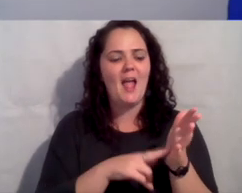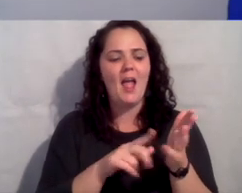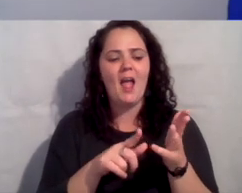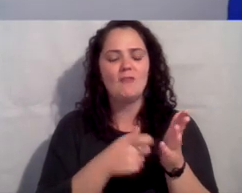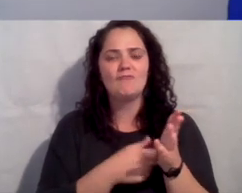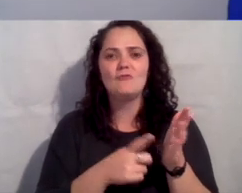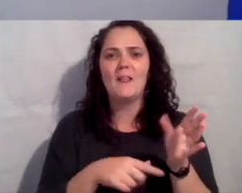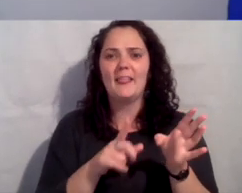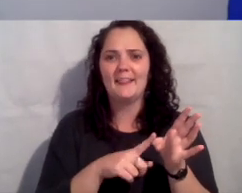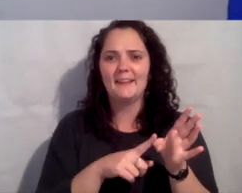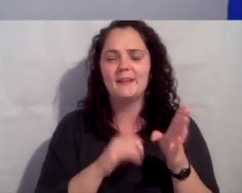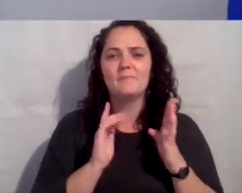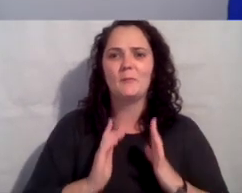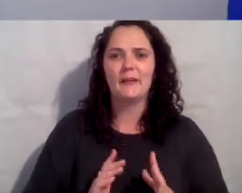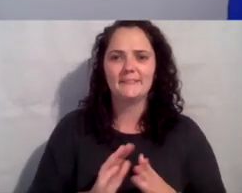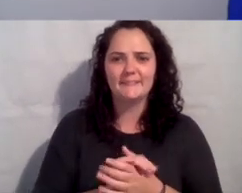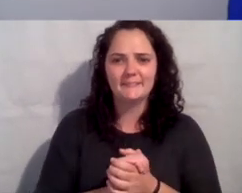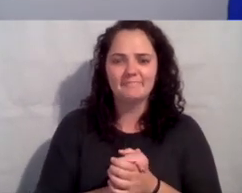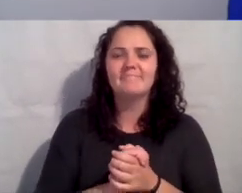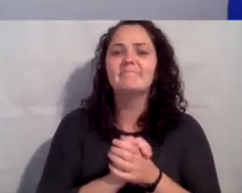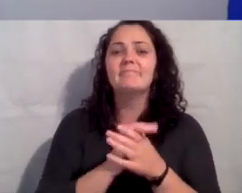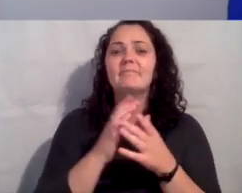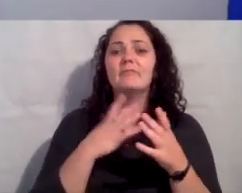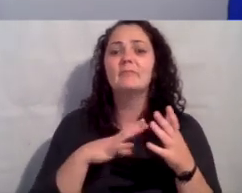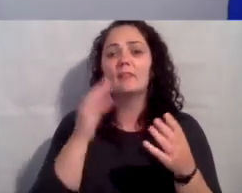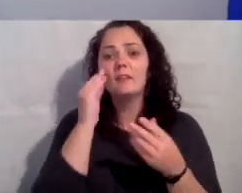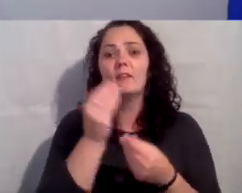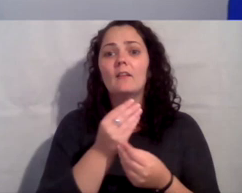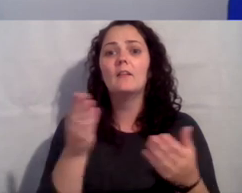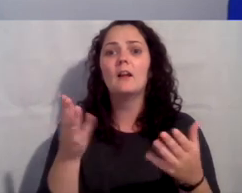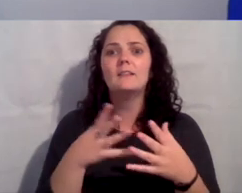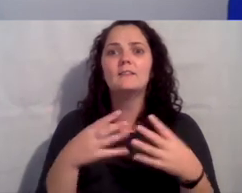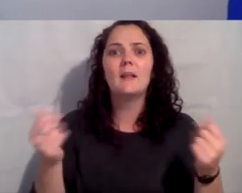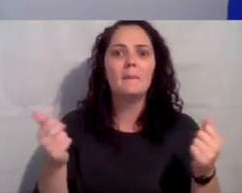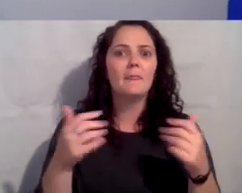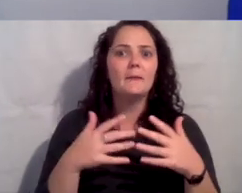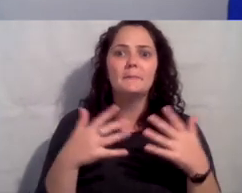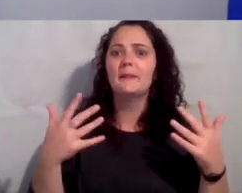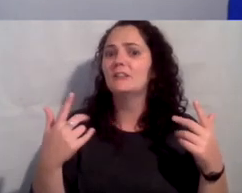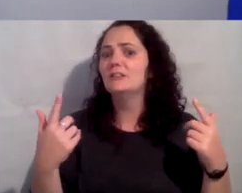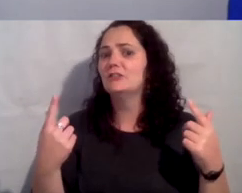like to say that something drastic has changed since I saw all y'all last week, for